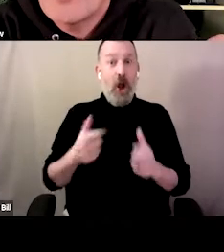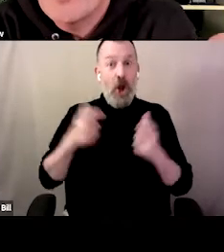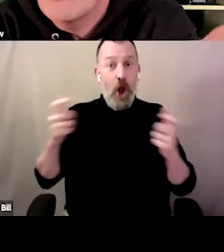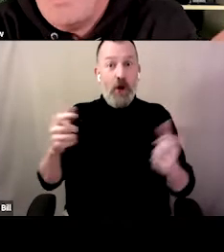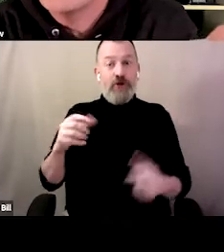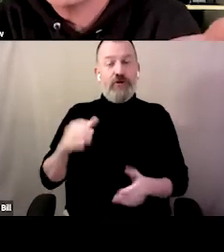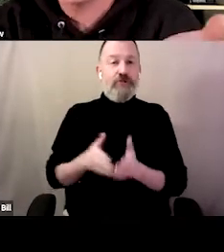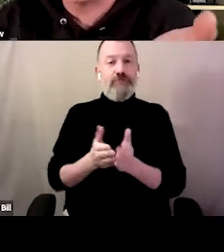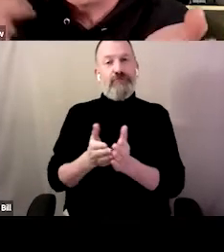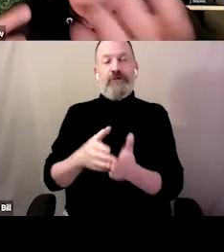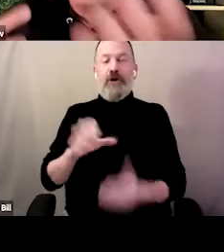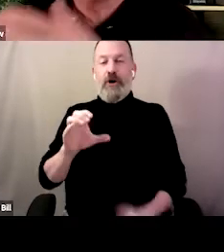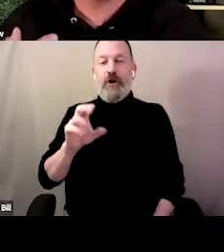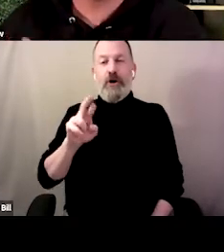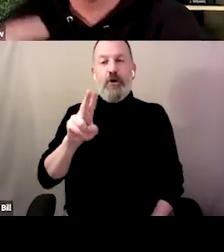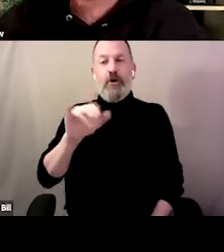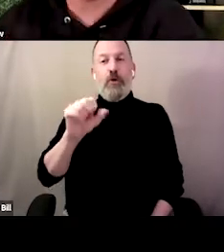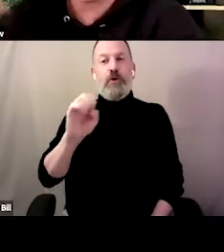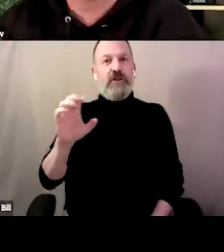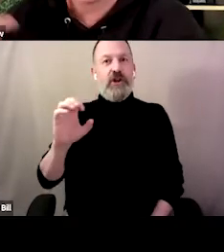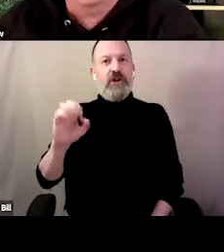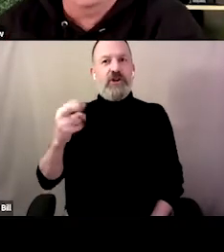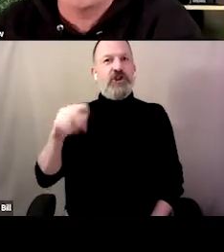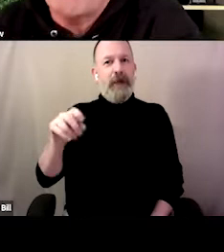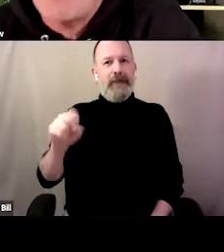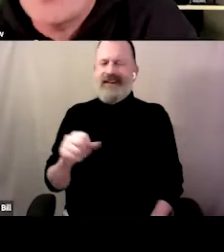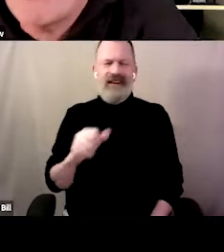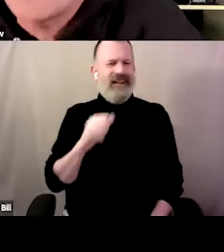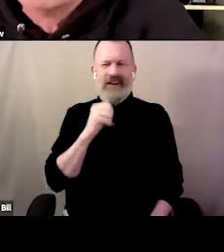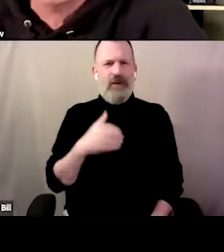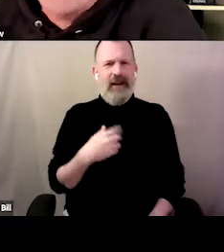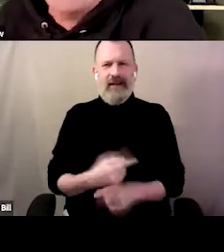they don't have a traditional prop. So there's not a traditional, you know, proper the rear of the boat.